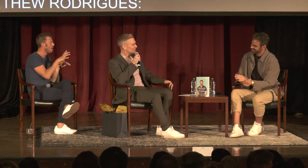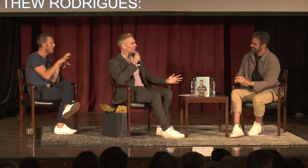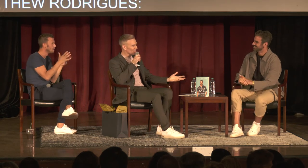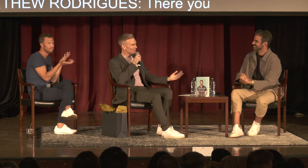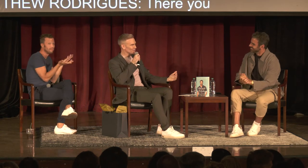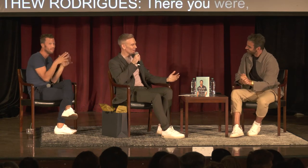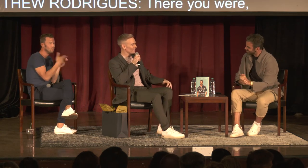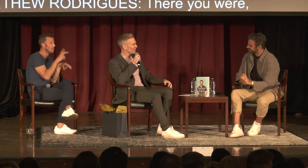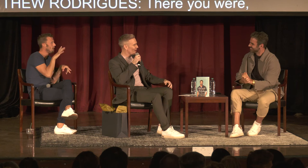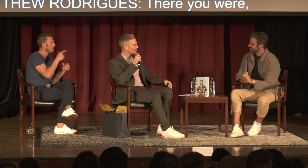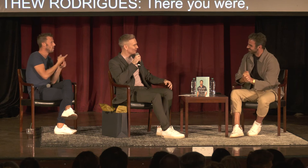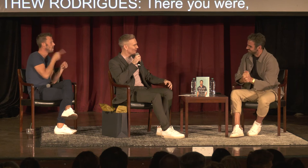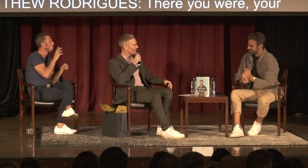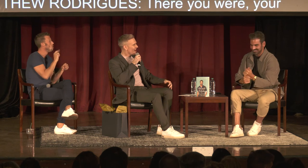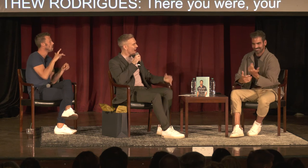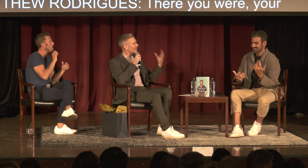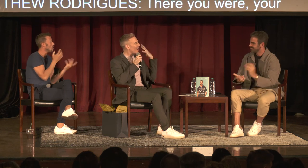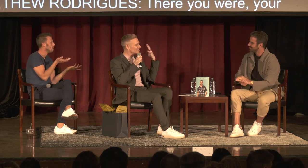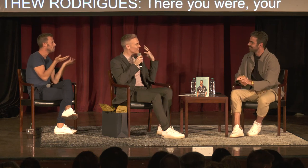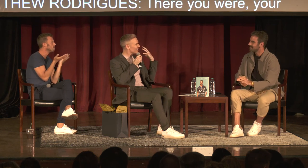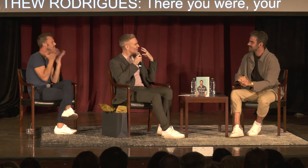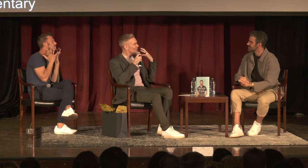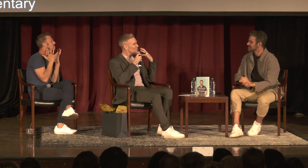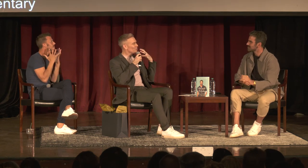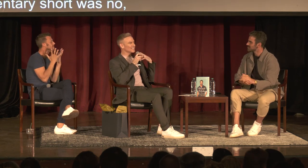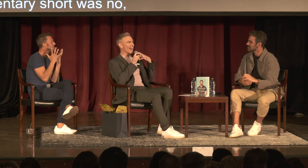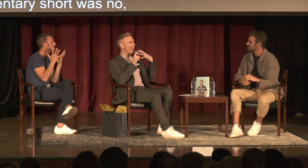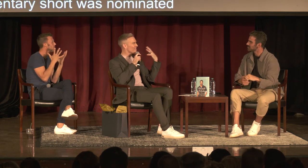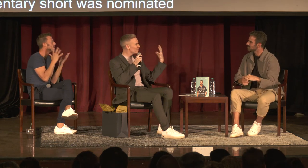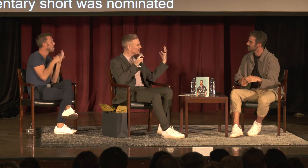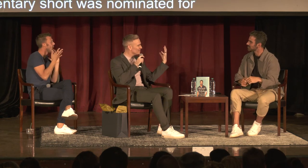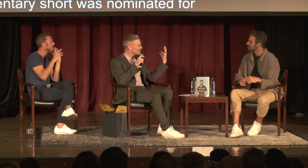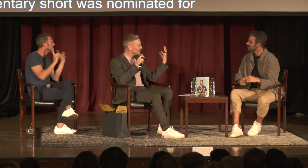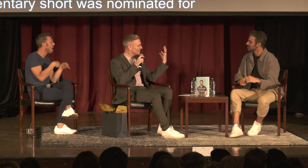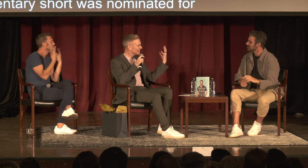Your documentary short for Audible. Gosh, was that ever in the vision?